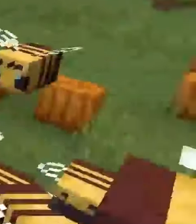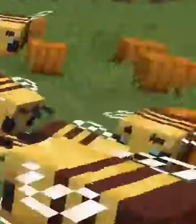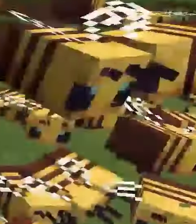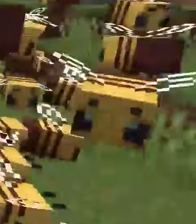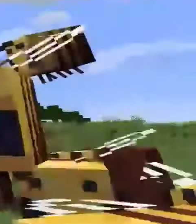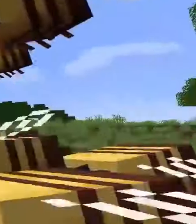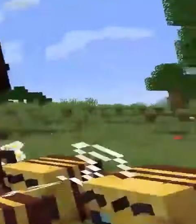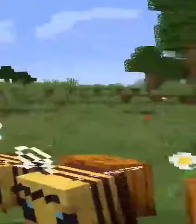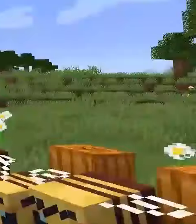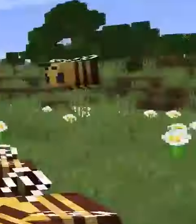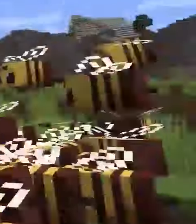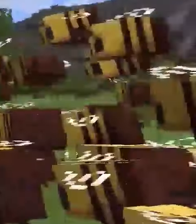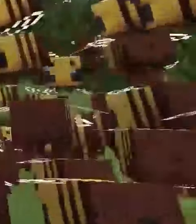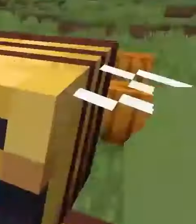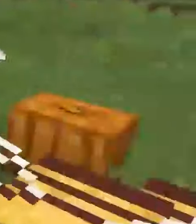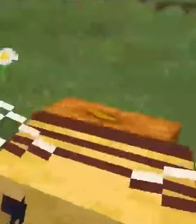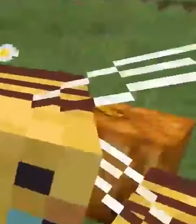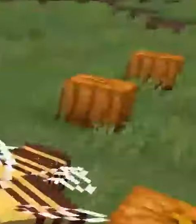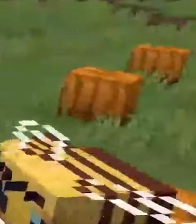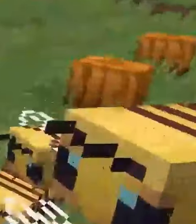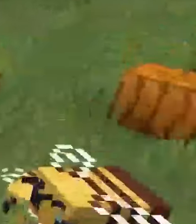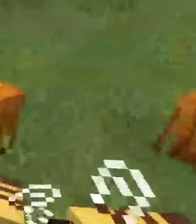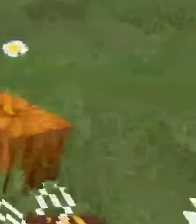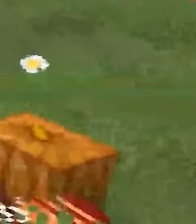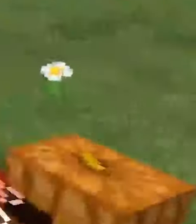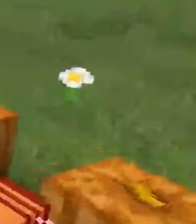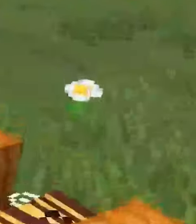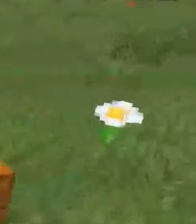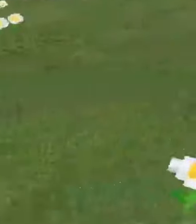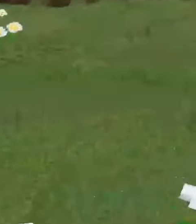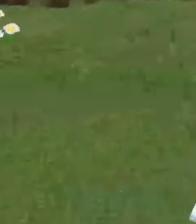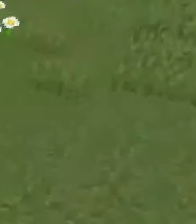I'VE GOT A WHOLE MESS OF POWER. DID Y'ALL SEE THEM? BEES.